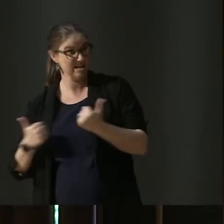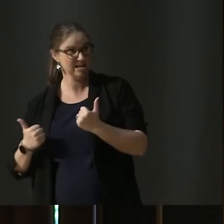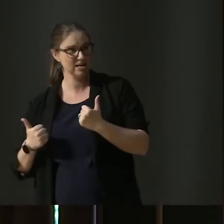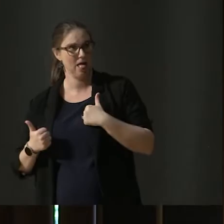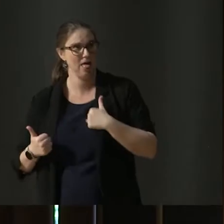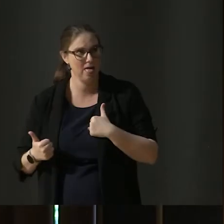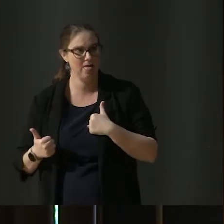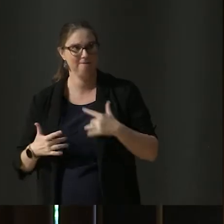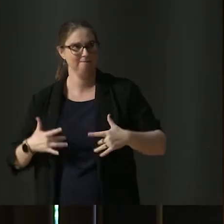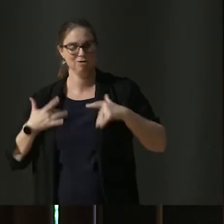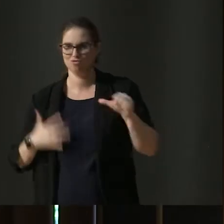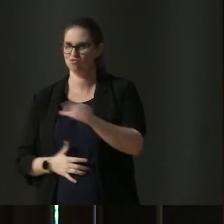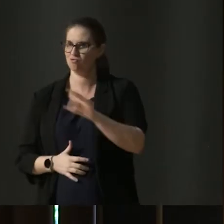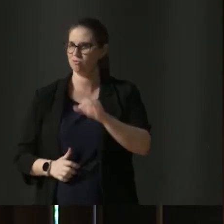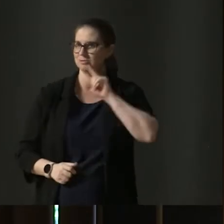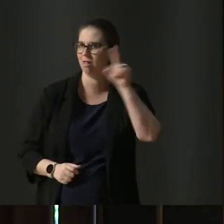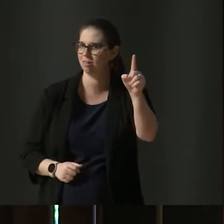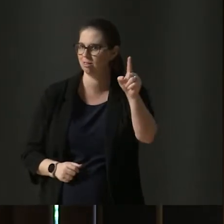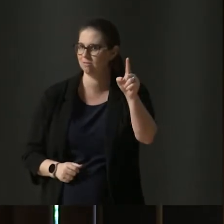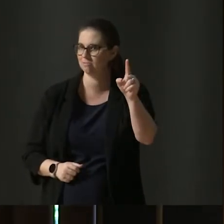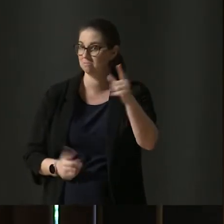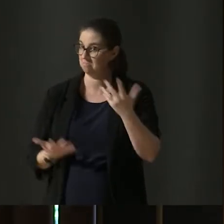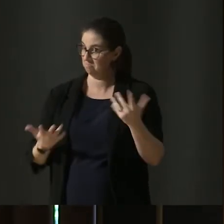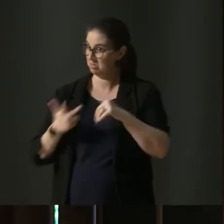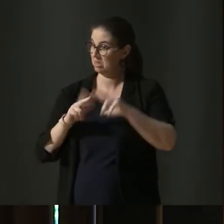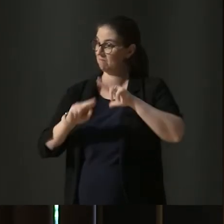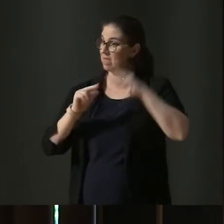If the important adults in our lives weren’t able to notice